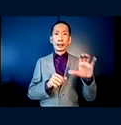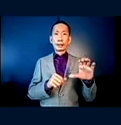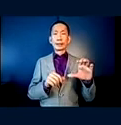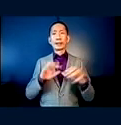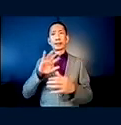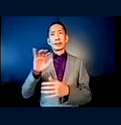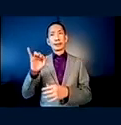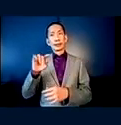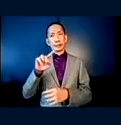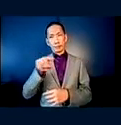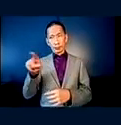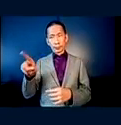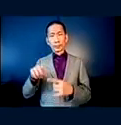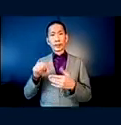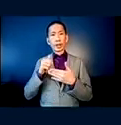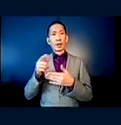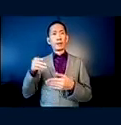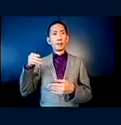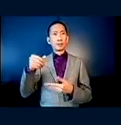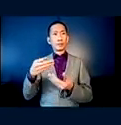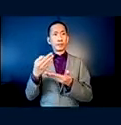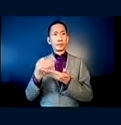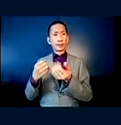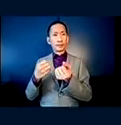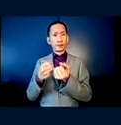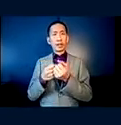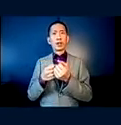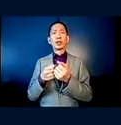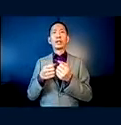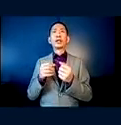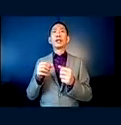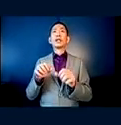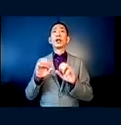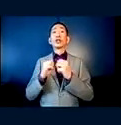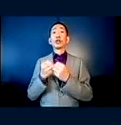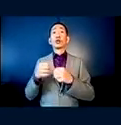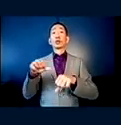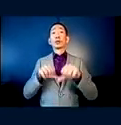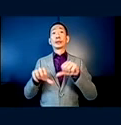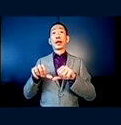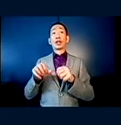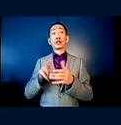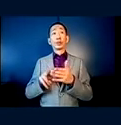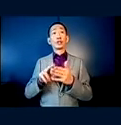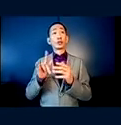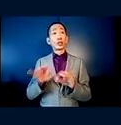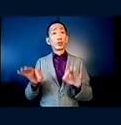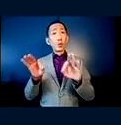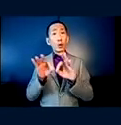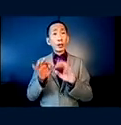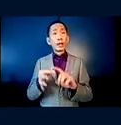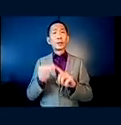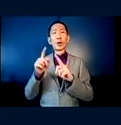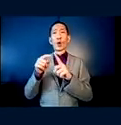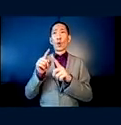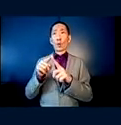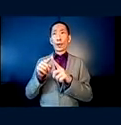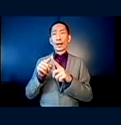WITH INSTITUTES AND CENTERS TO HELP THEM FUND MERITORIOUS BEHAVIORAL AND SOCIAL SCIENCE